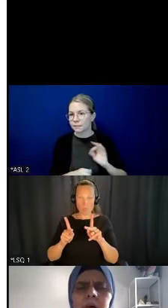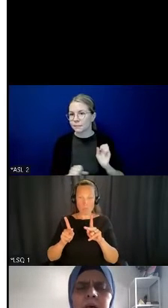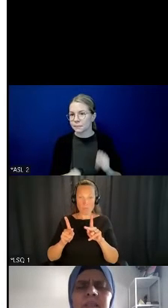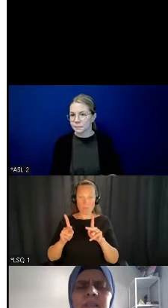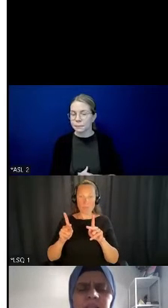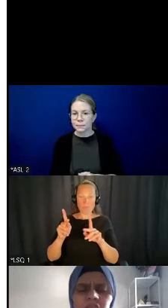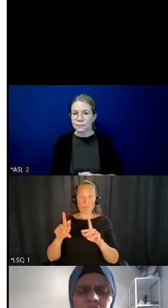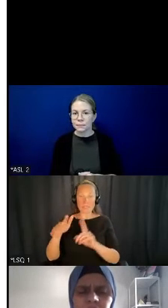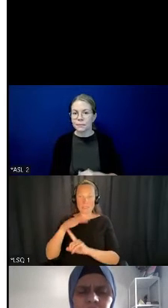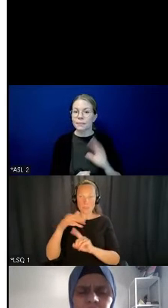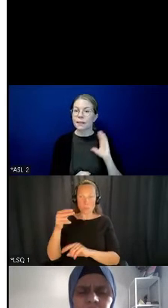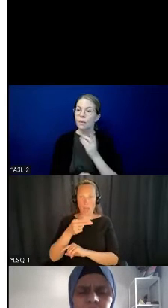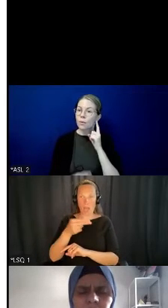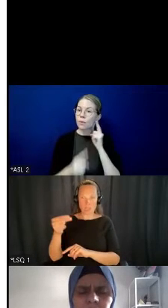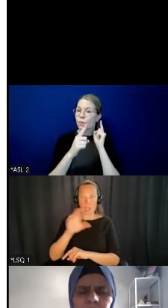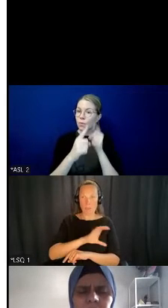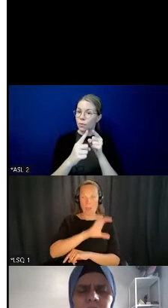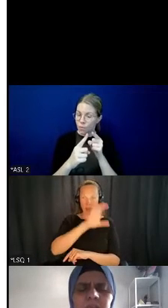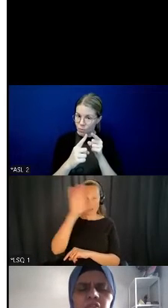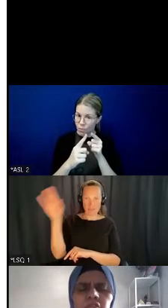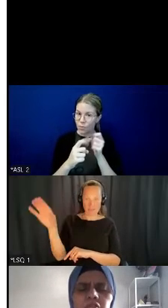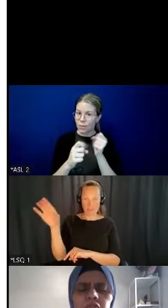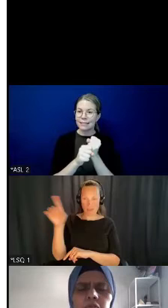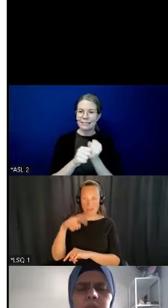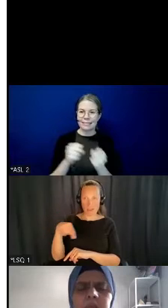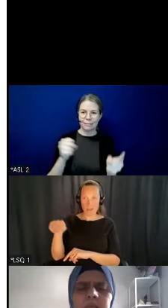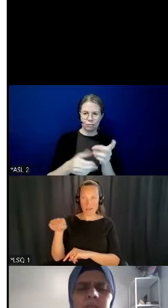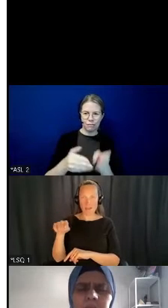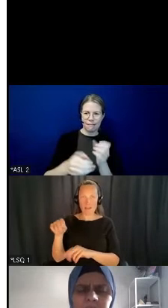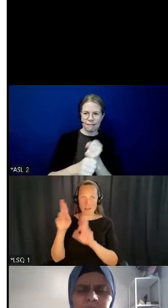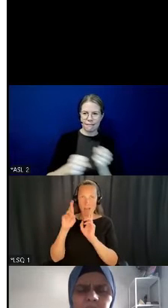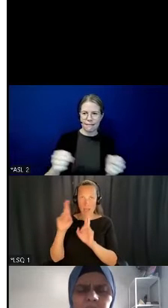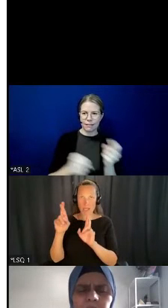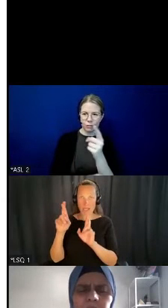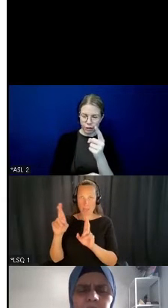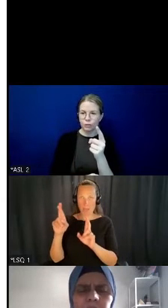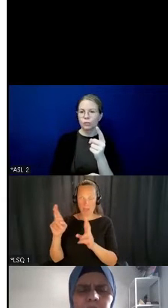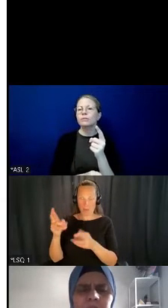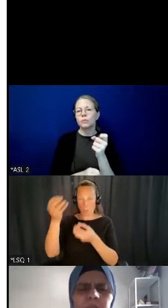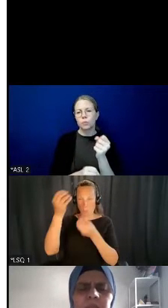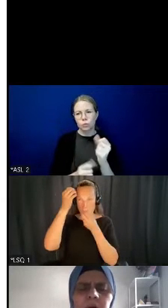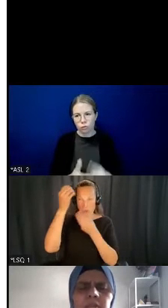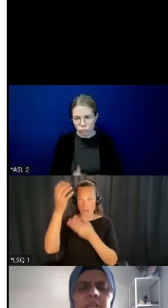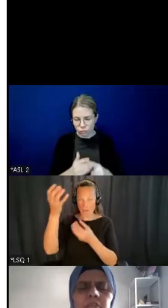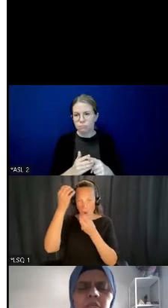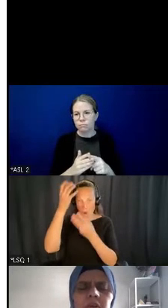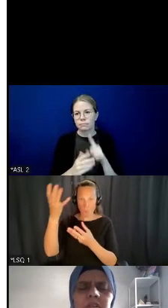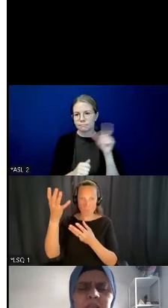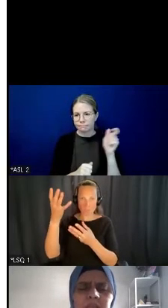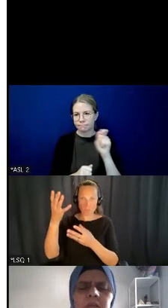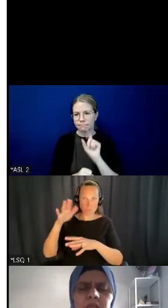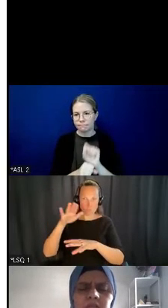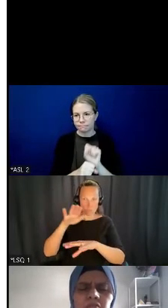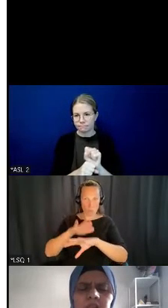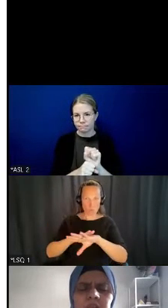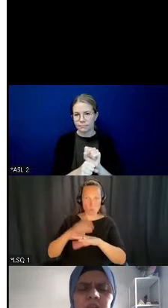BY THE END OF NEXT YEAR. AS SOON AS POSSIBLE. WE ALL NEED TO WORK TOGETHER IN THIS JOURNEY.